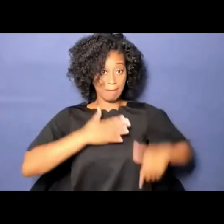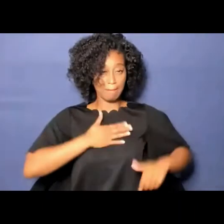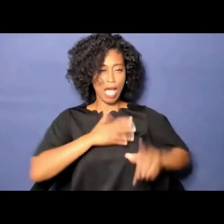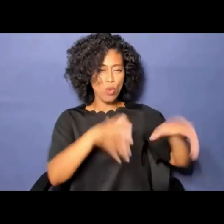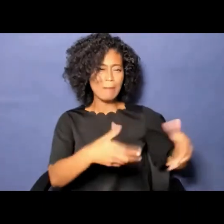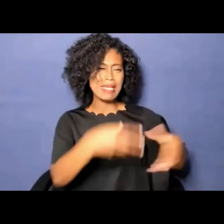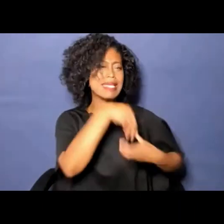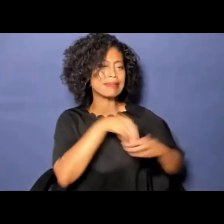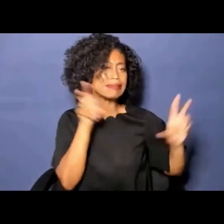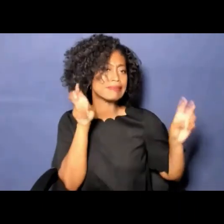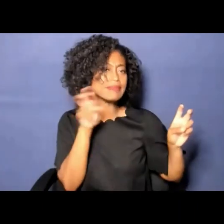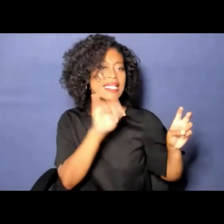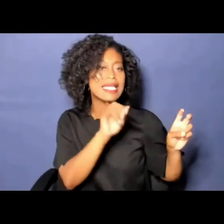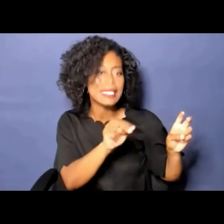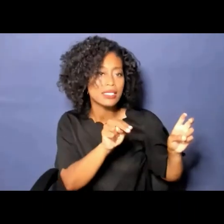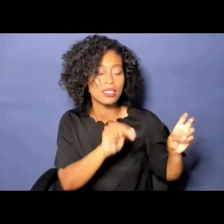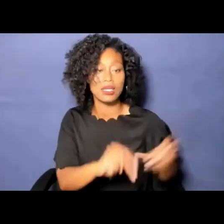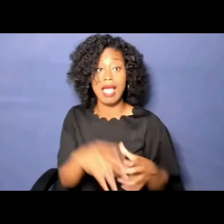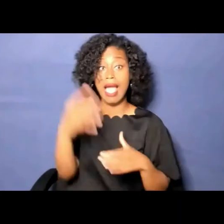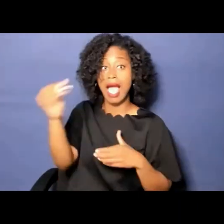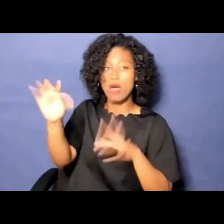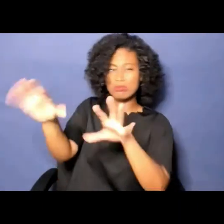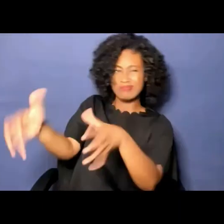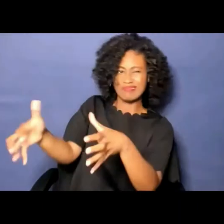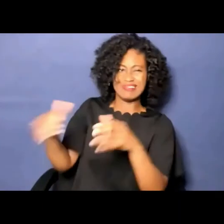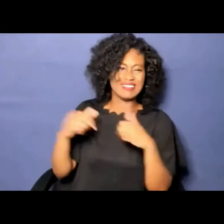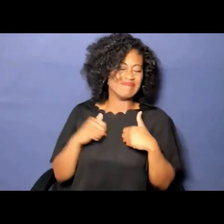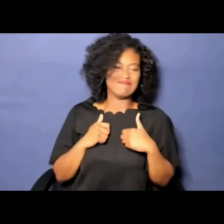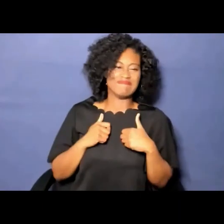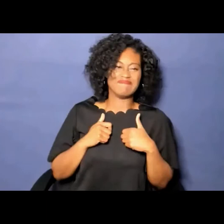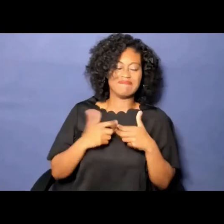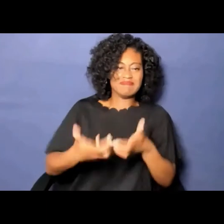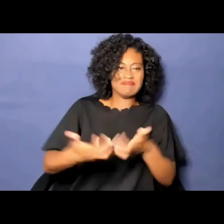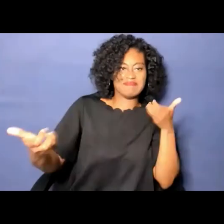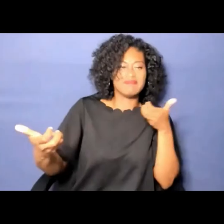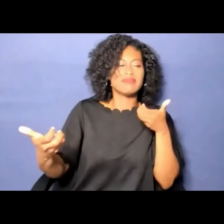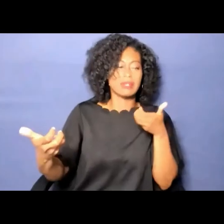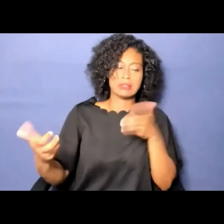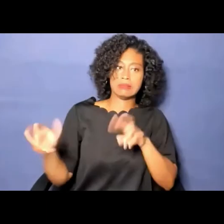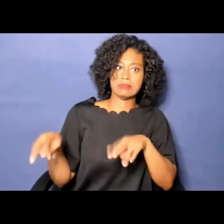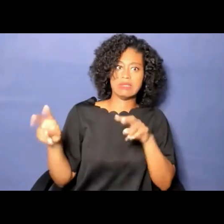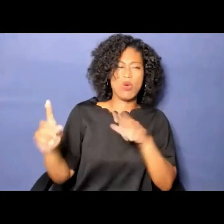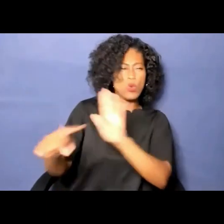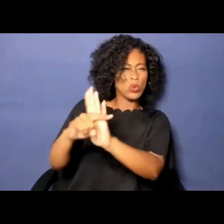And in some cases demonizing the outgroup. You can easily imagining